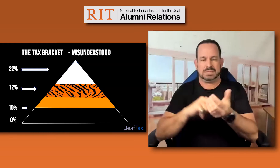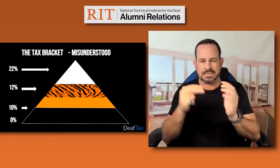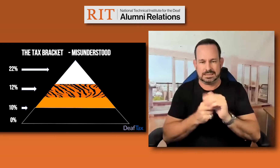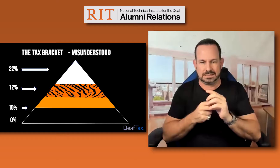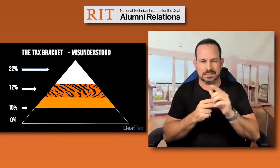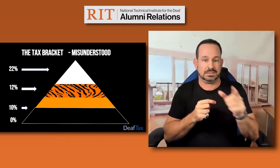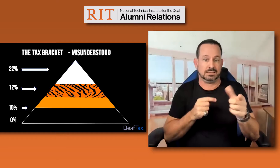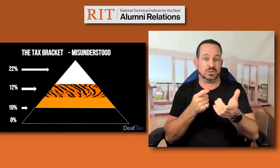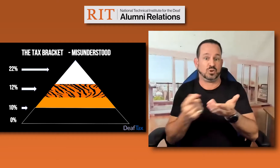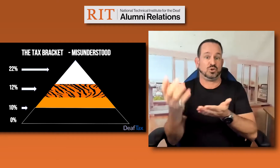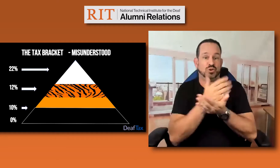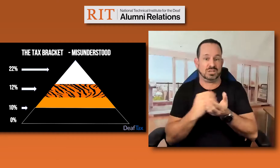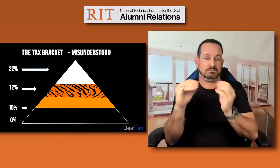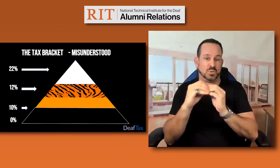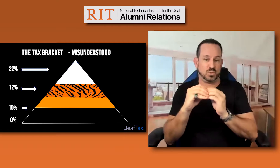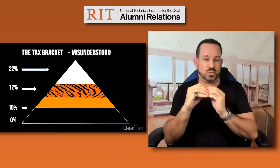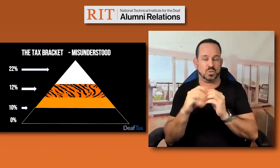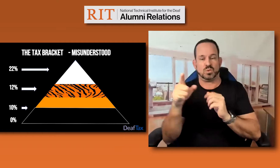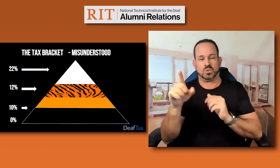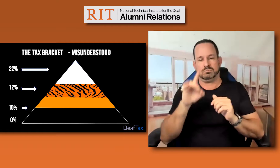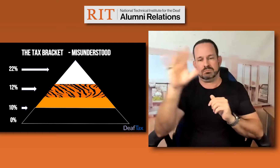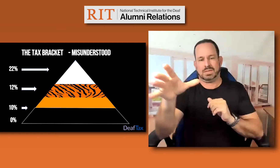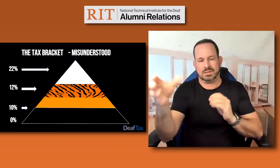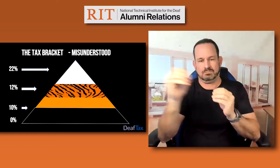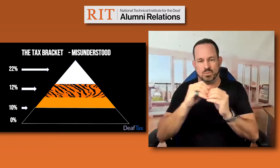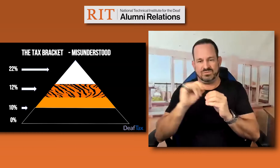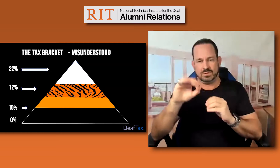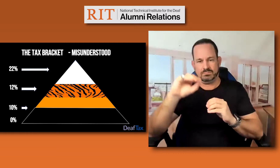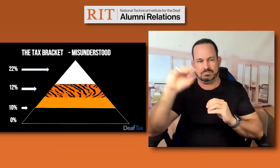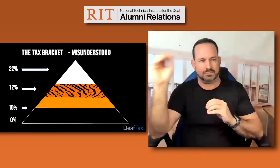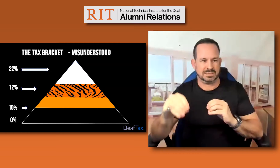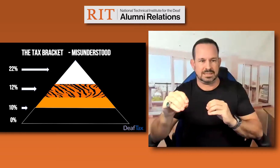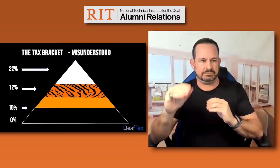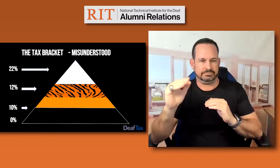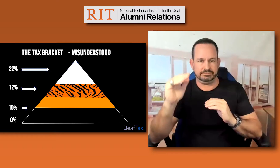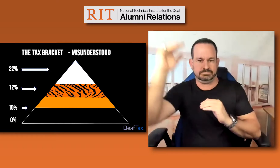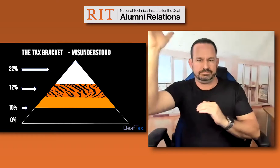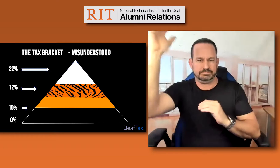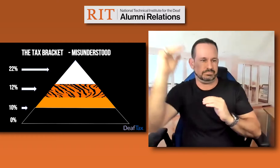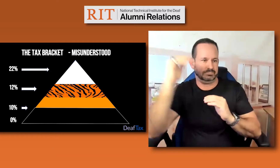but we follow the progressive tax system, which means the more you earn,